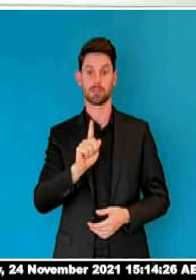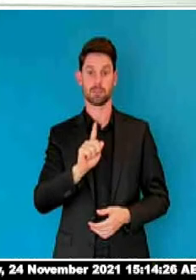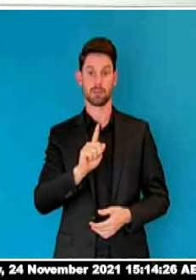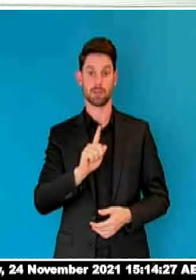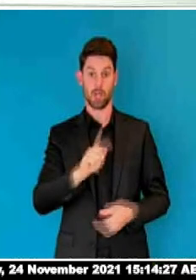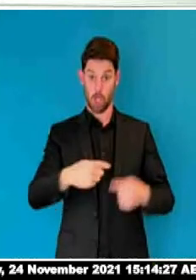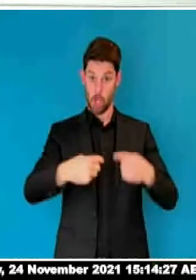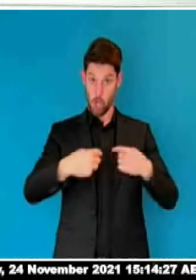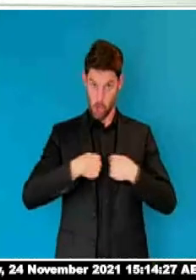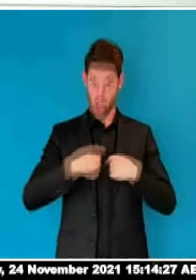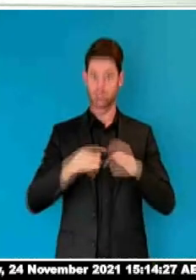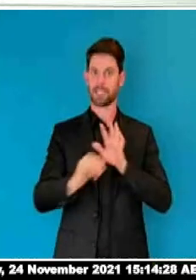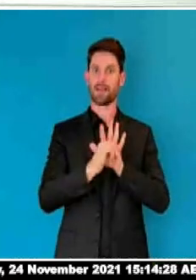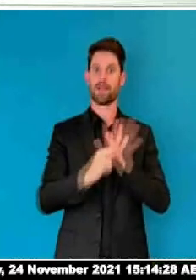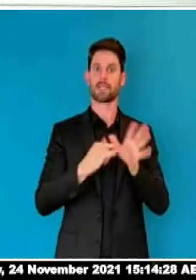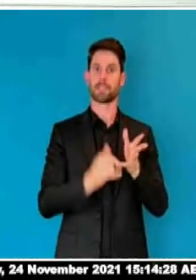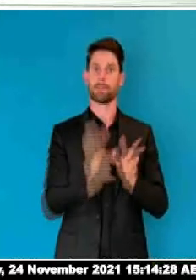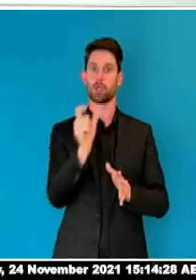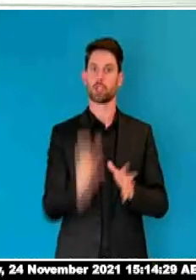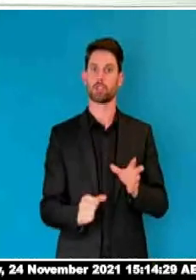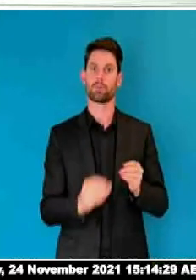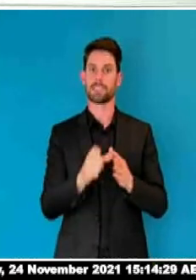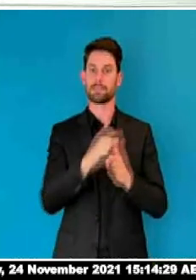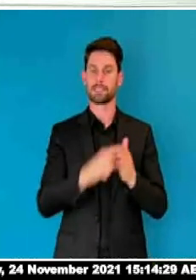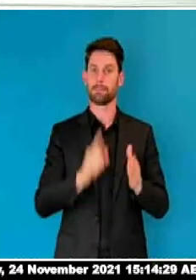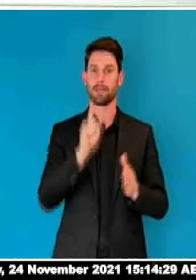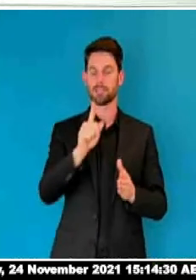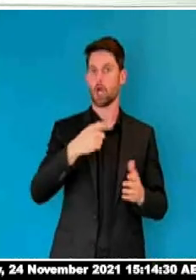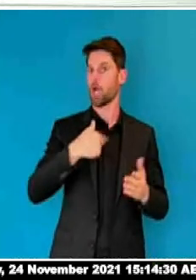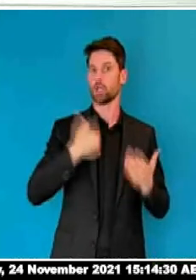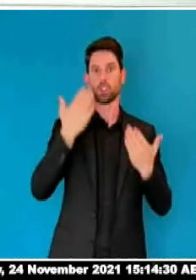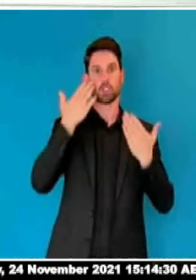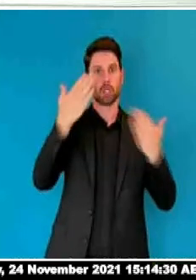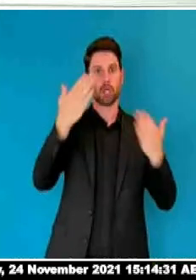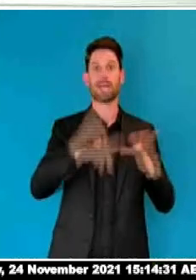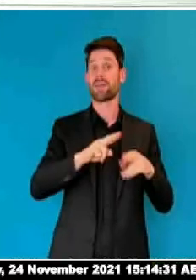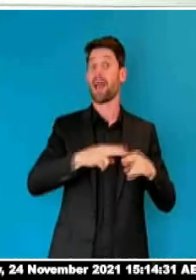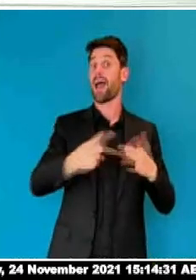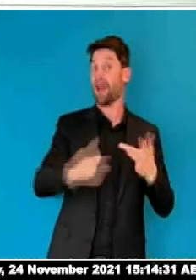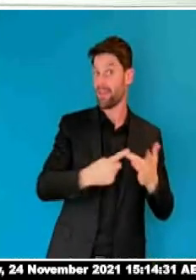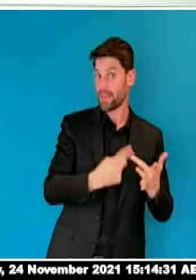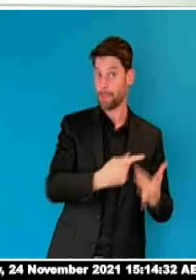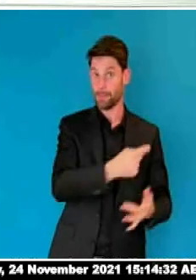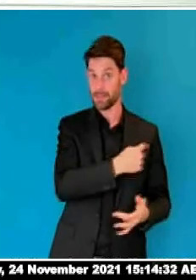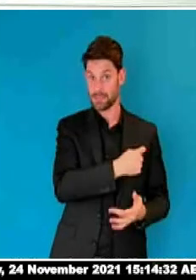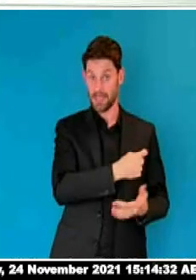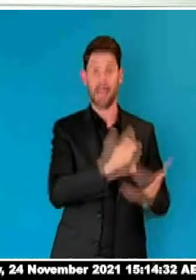disability. But I have no knowledge of whether any of the other members of Safe Work Australia have a disability.